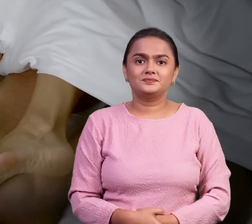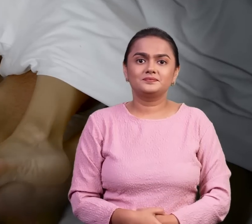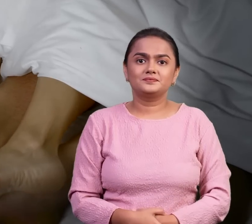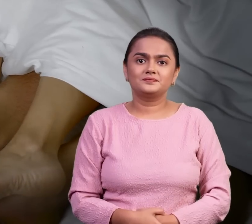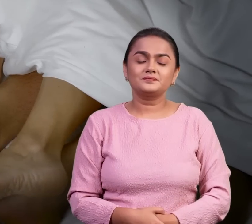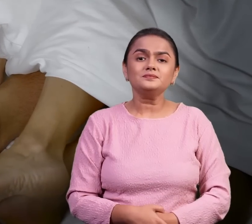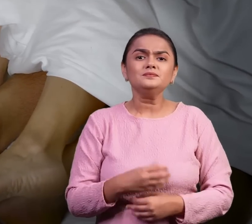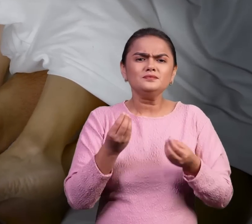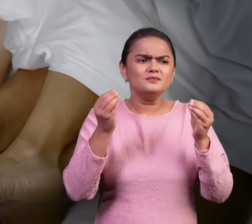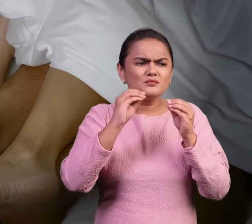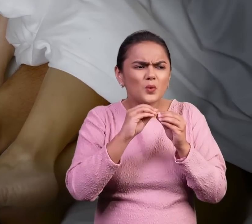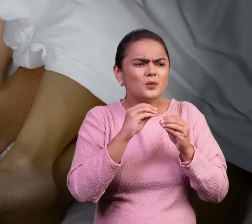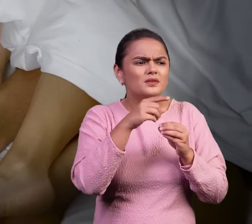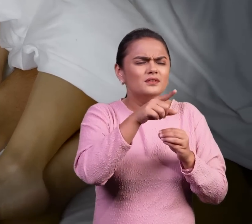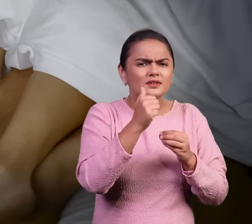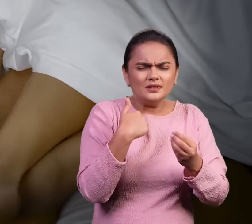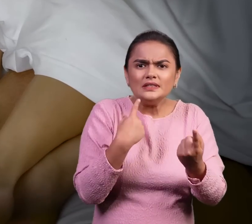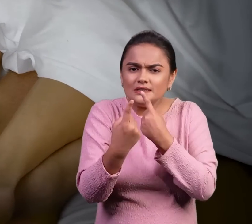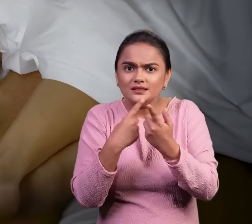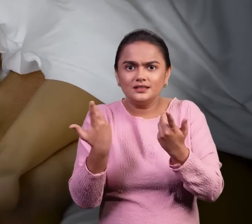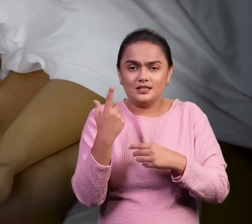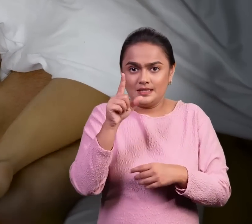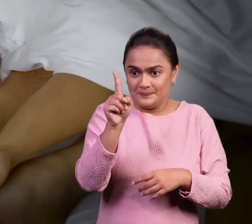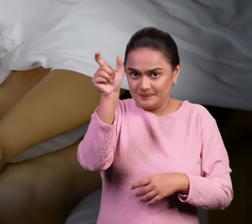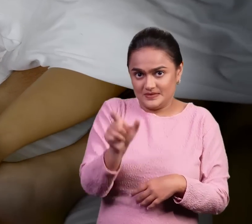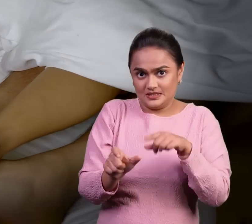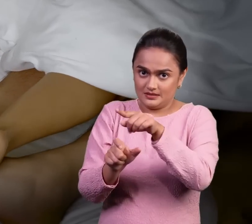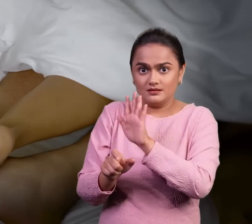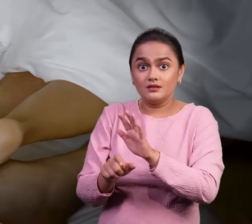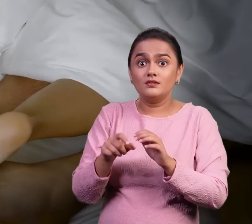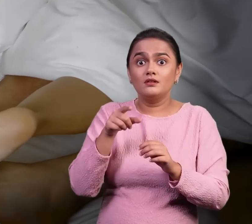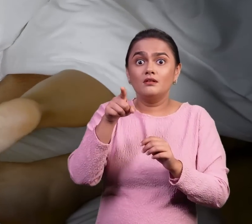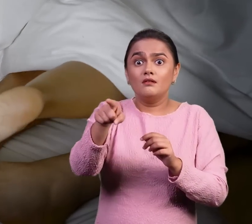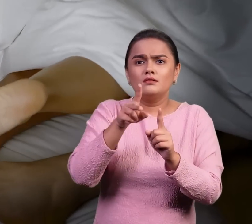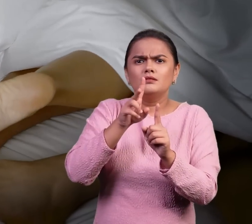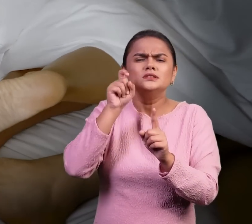Talking more about HIV, if someone has multiple sexual partners,